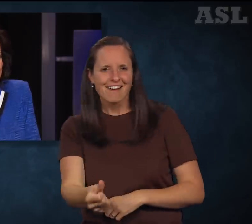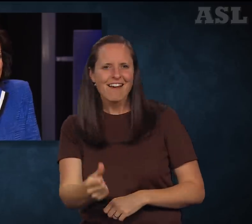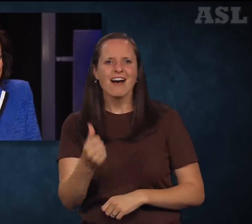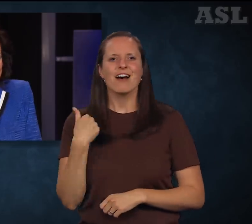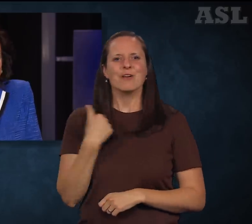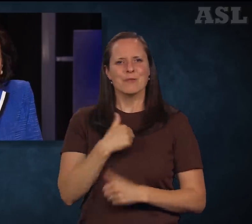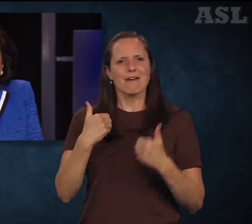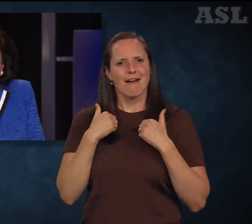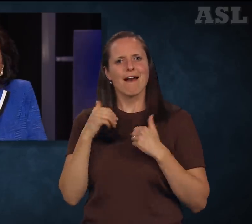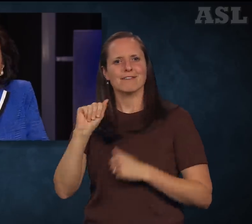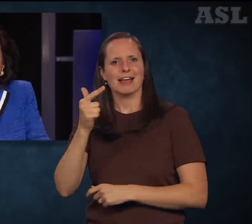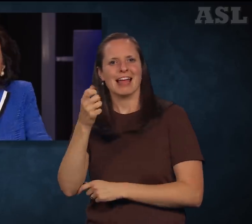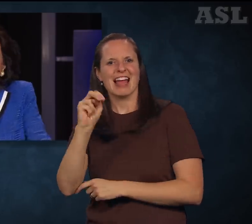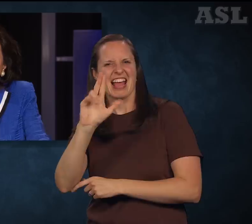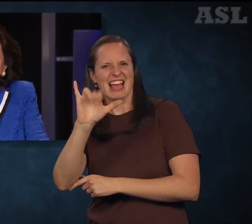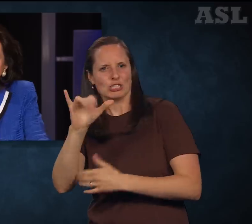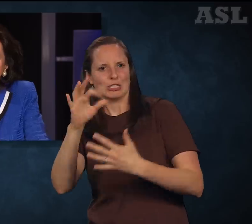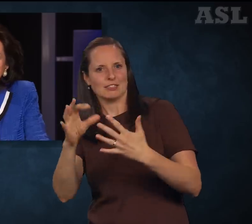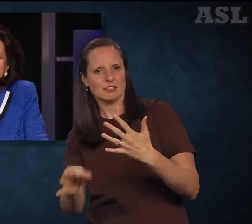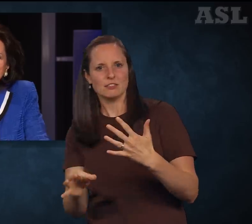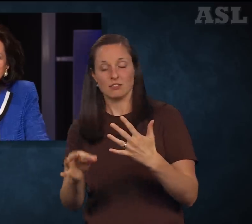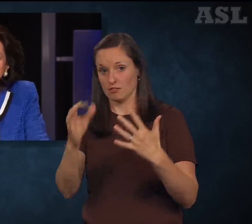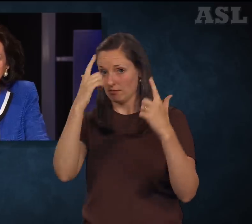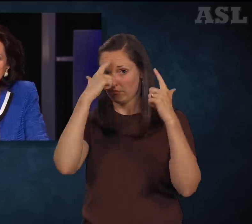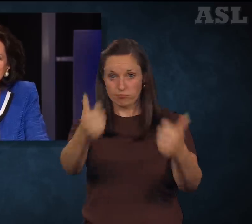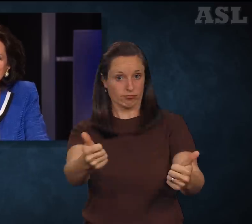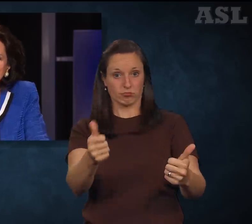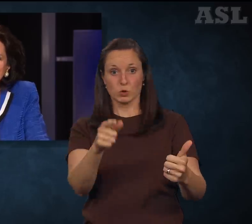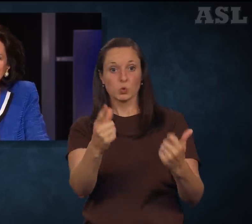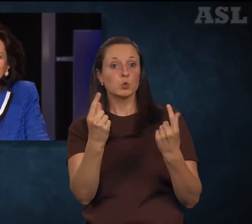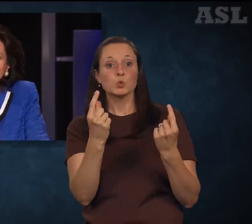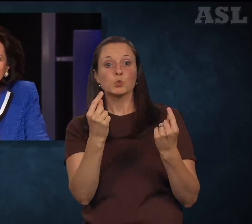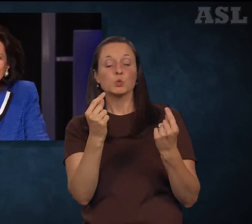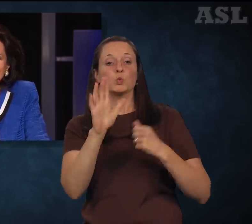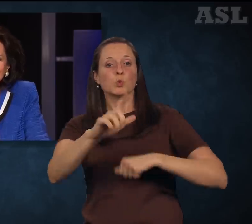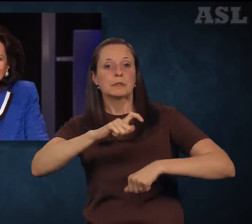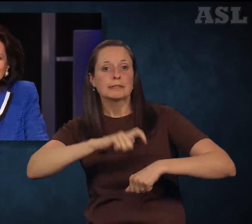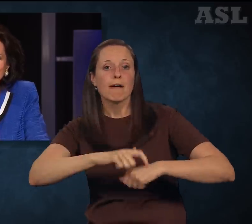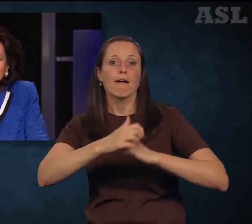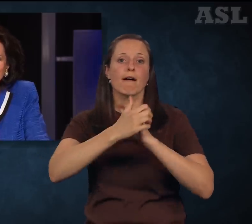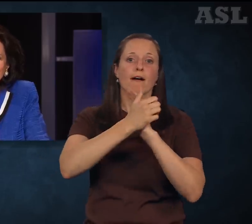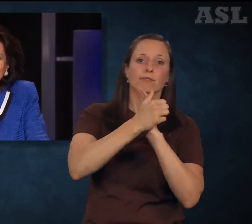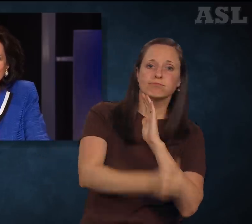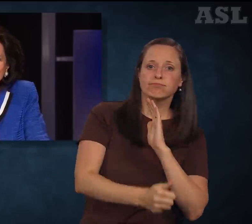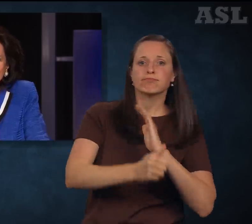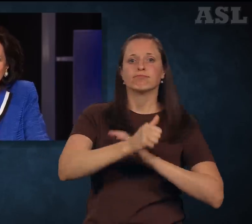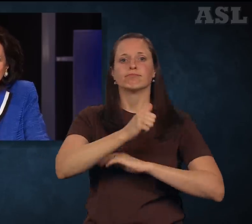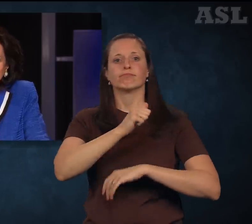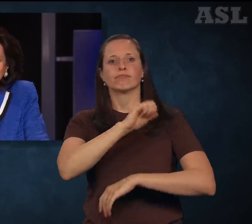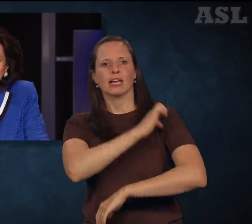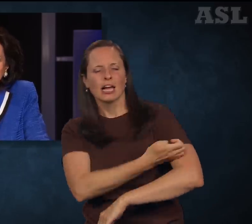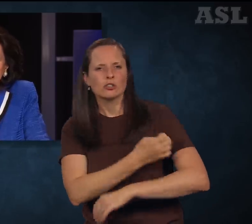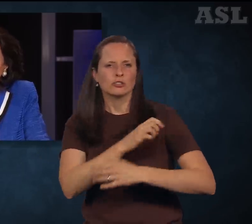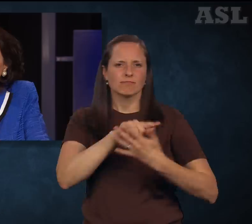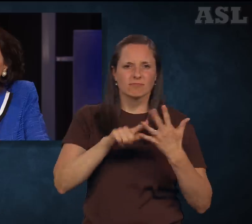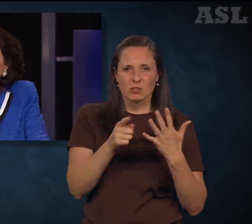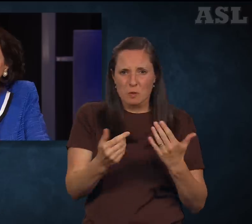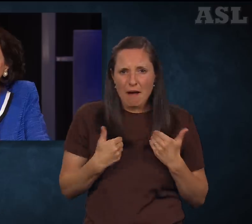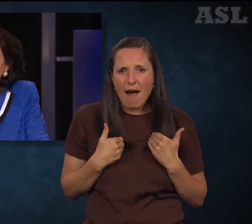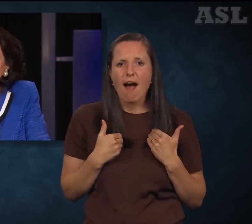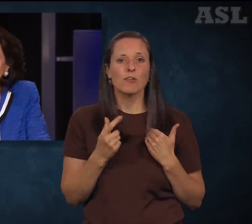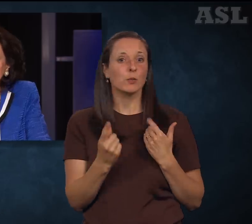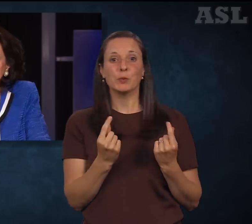ENERGY, OUR TALENTS AND